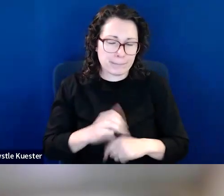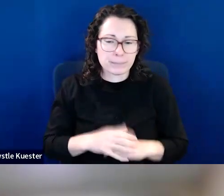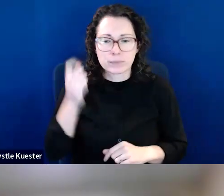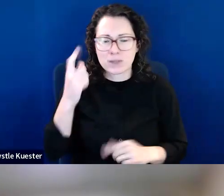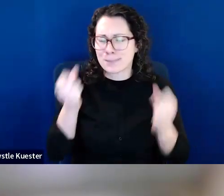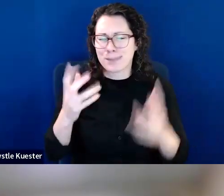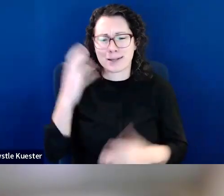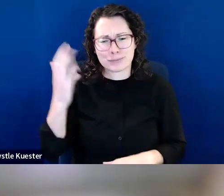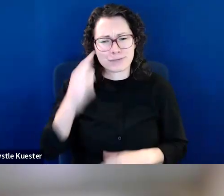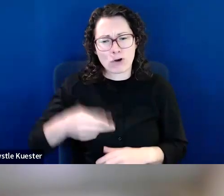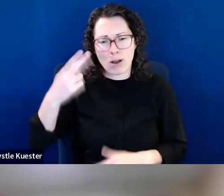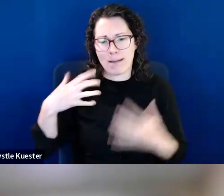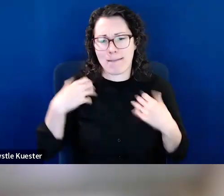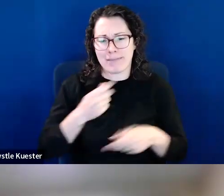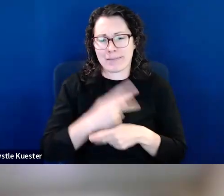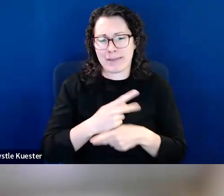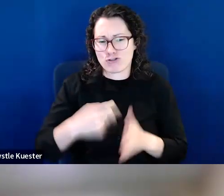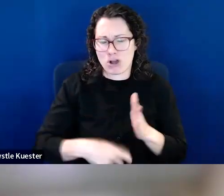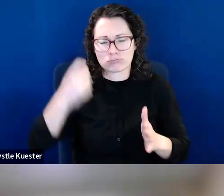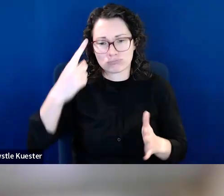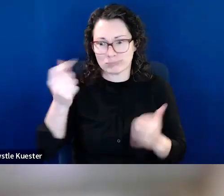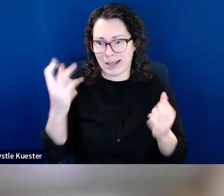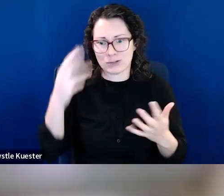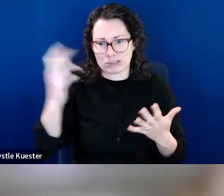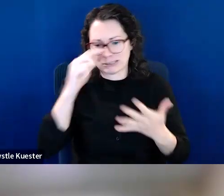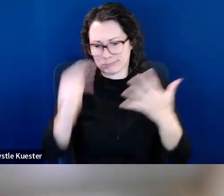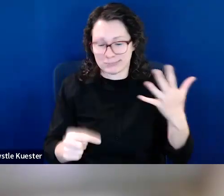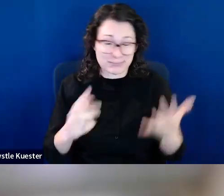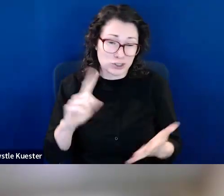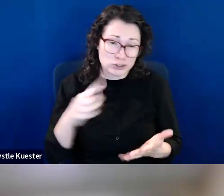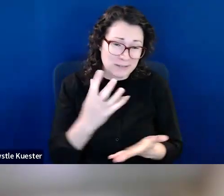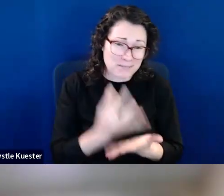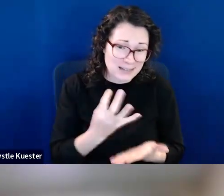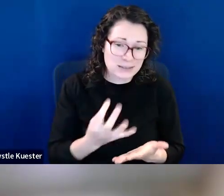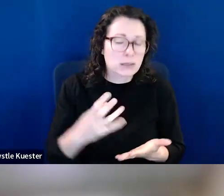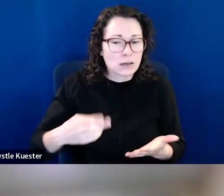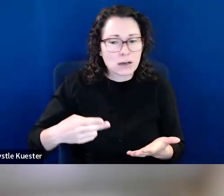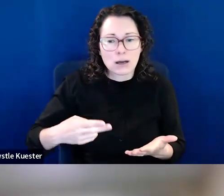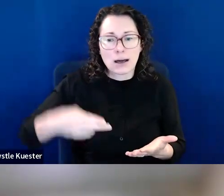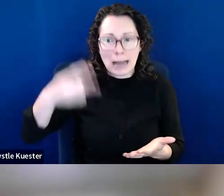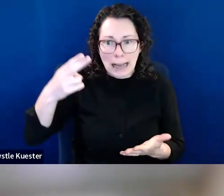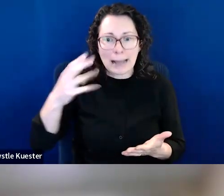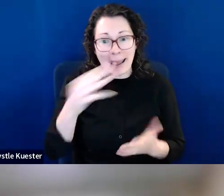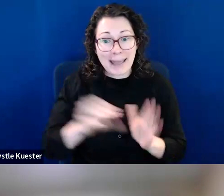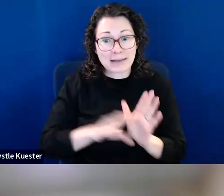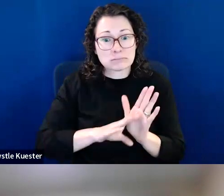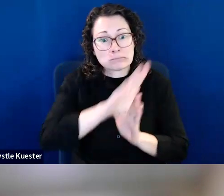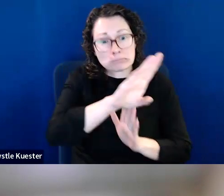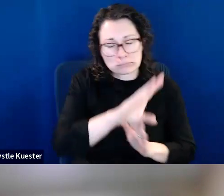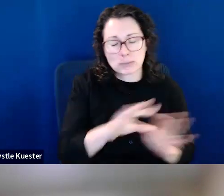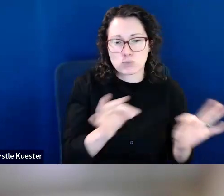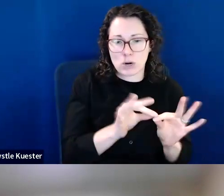for high health care costs, um it just is the the fact that high and growing drug prices play an